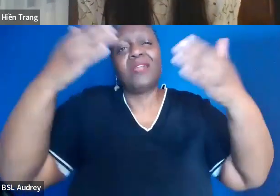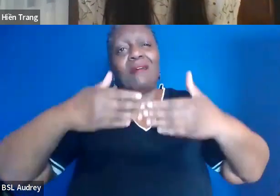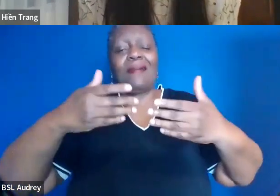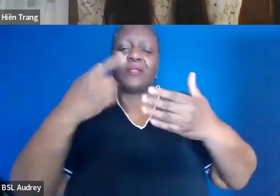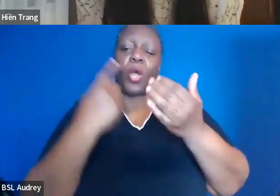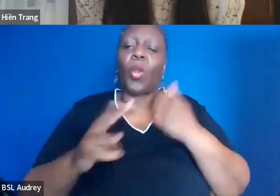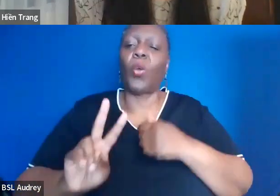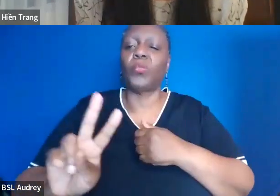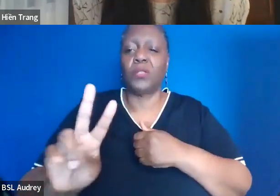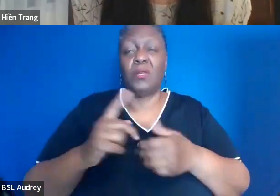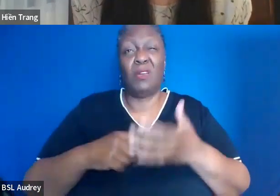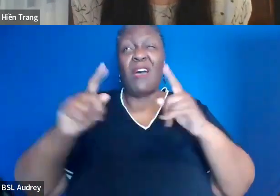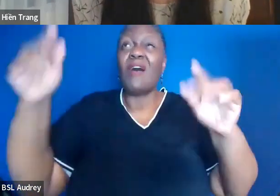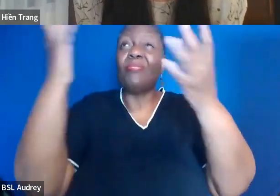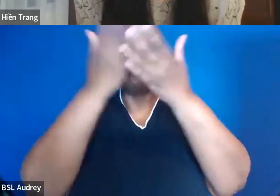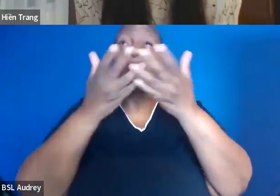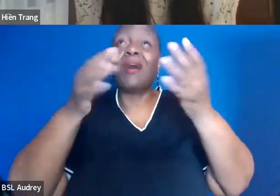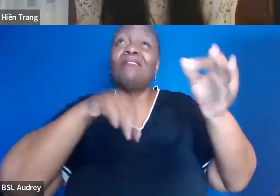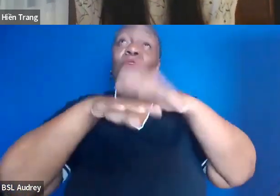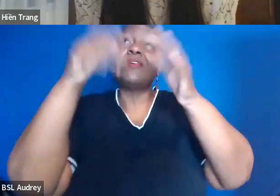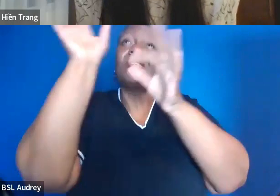under a sky full of stars, but the moon was nowhere